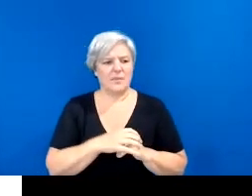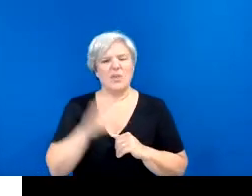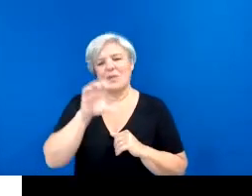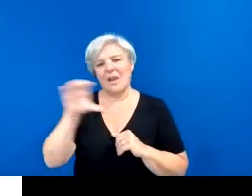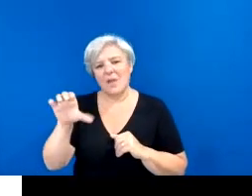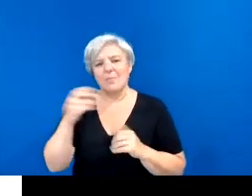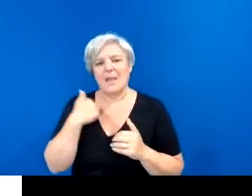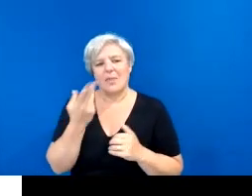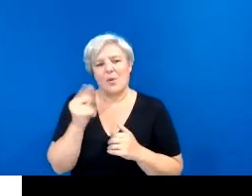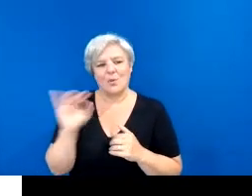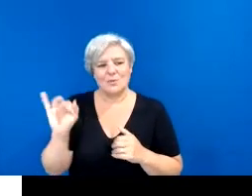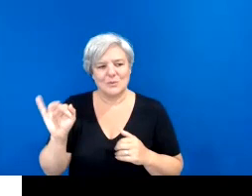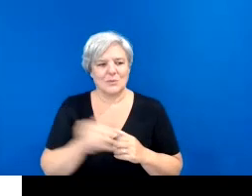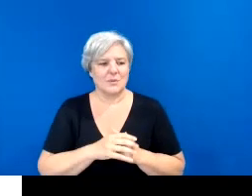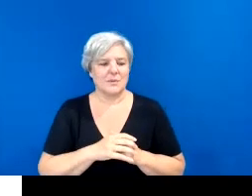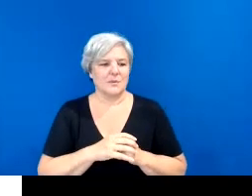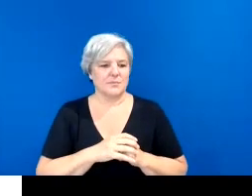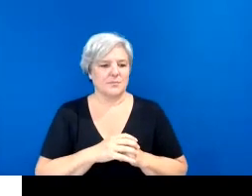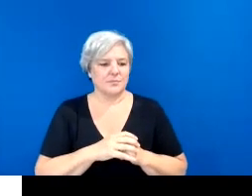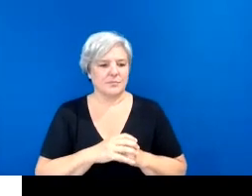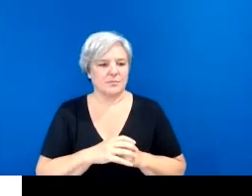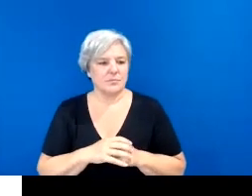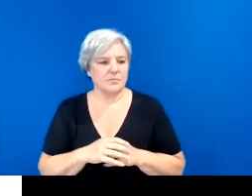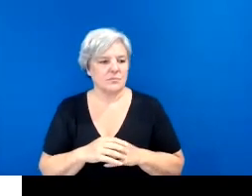engine that finds digs across a lot of different repositories